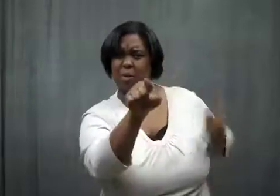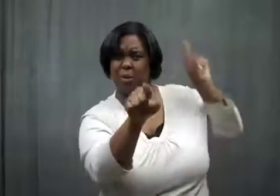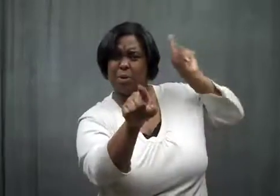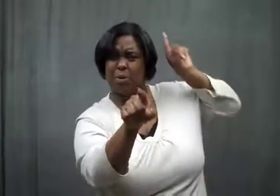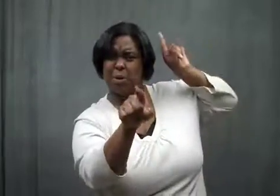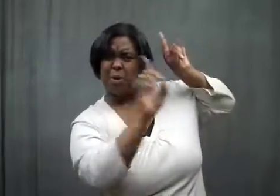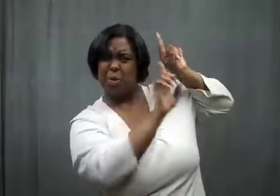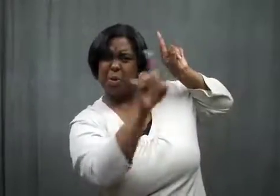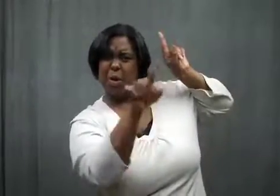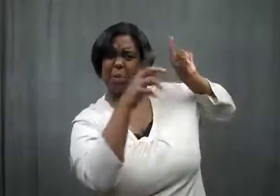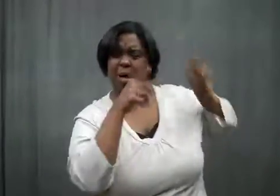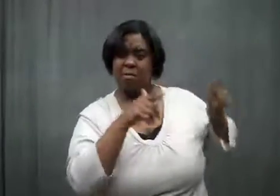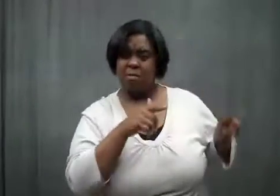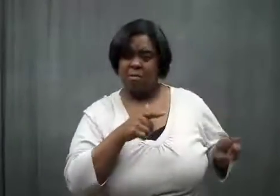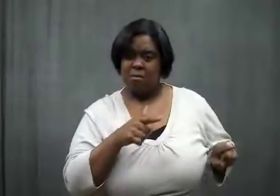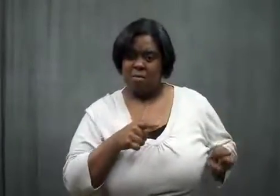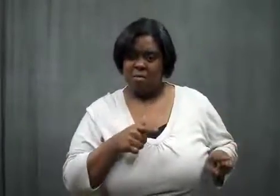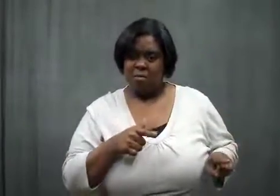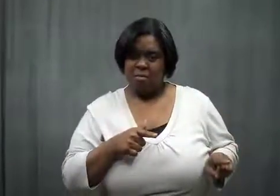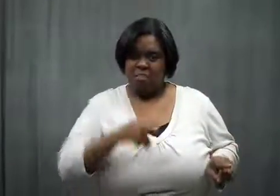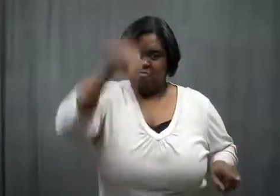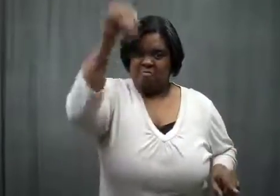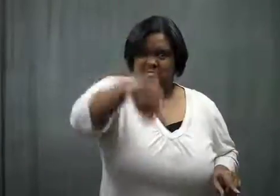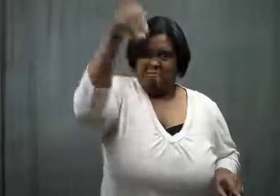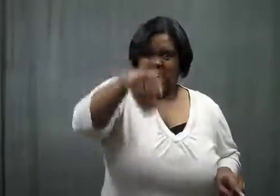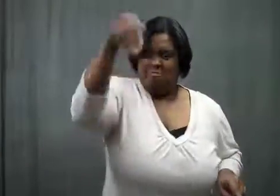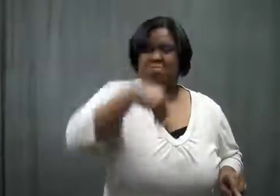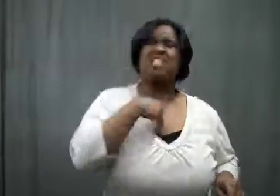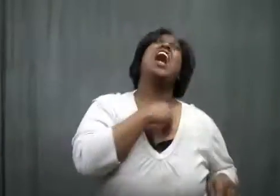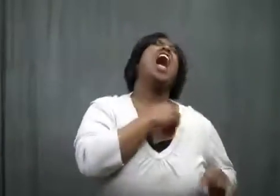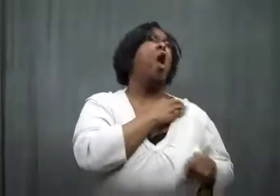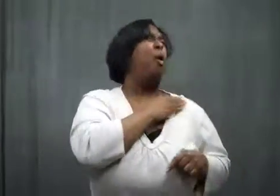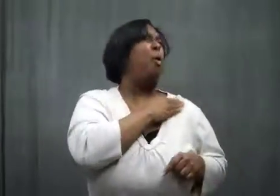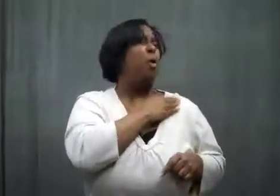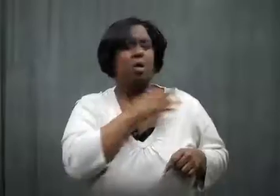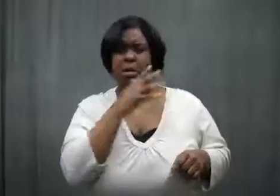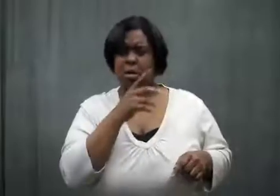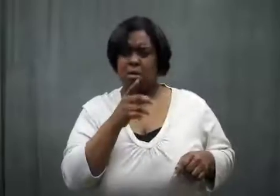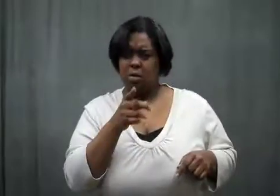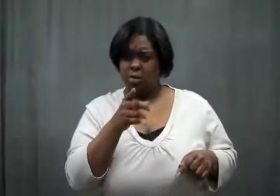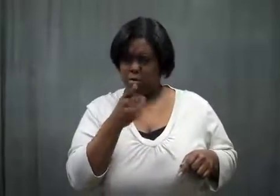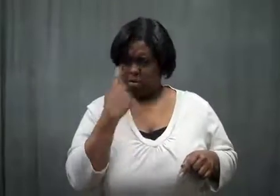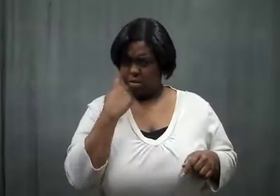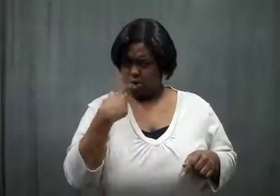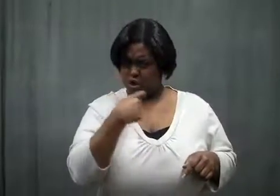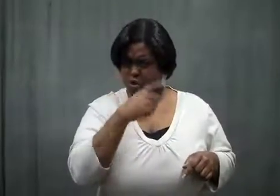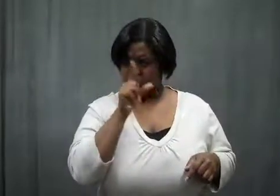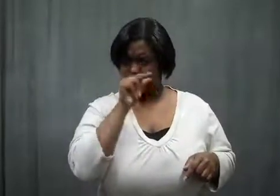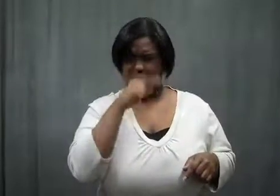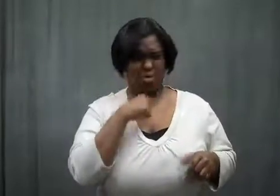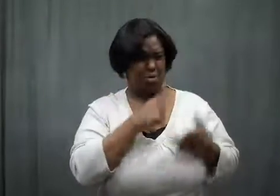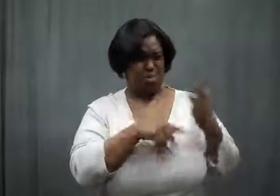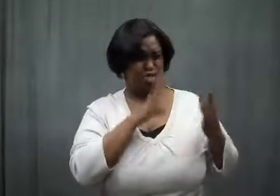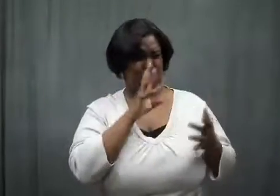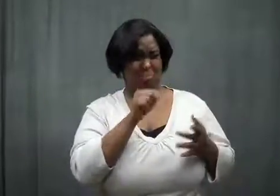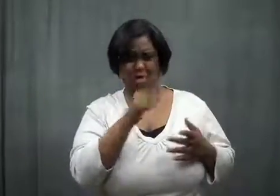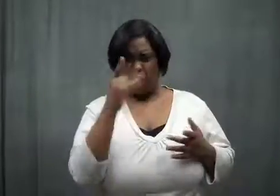I tried to look busy watching the TV. She just got madder and tapped me harder. Oww! She said, "Did you squirt the birds?" I said, "What are you talking about?" "They're wet!"